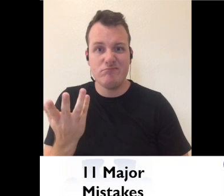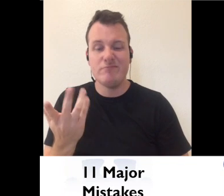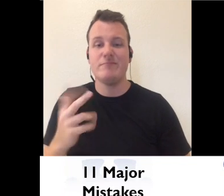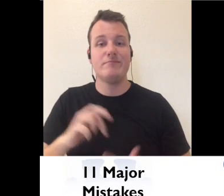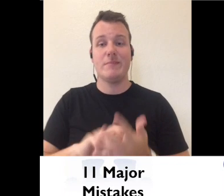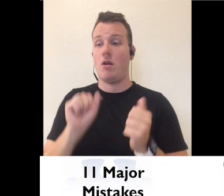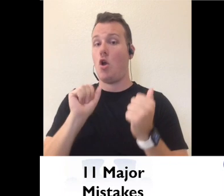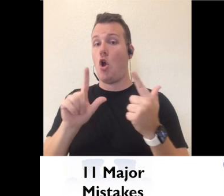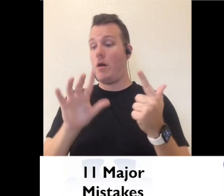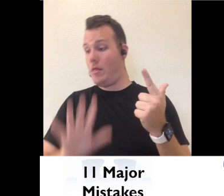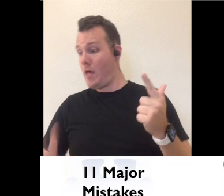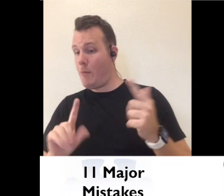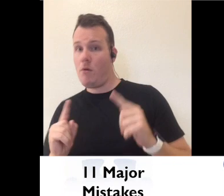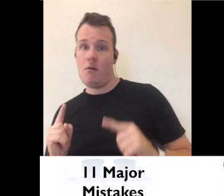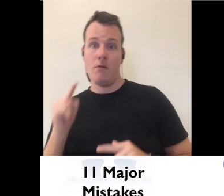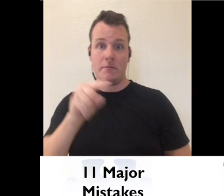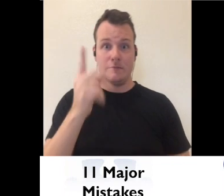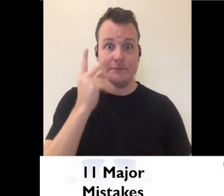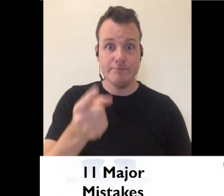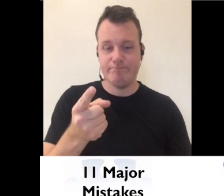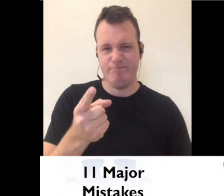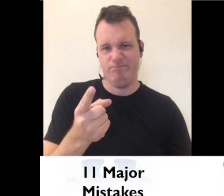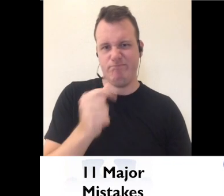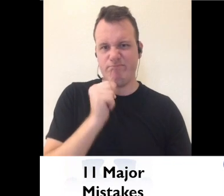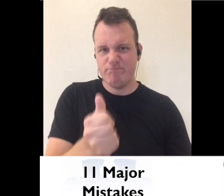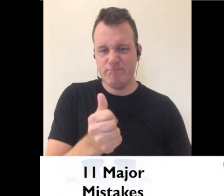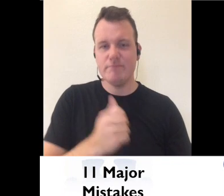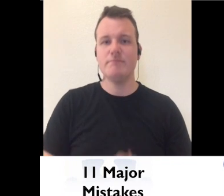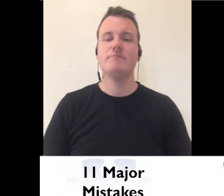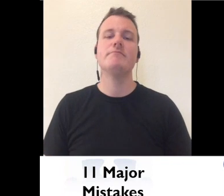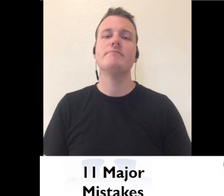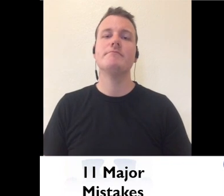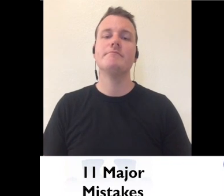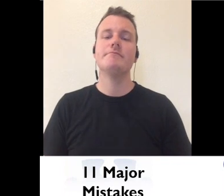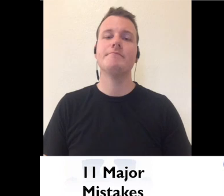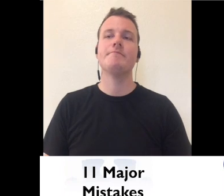Decause not every- all those people are going to come see you for sure, and then